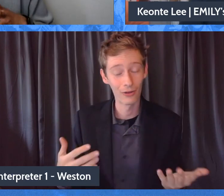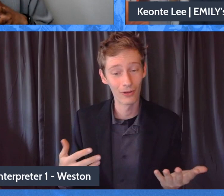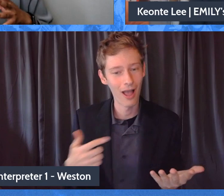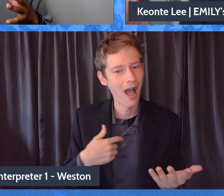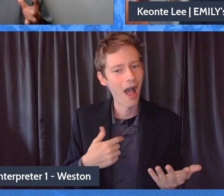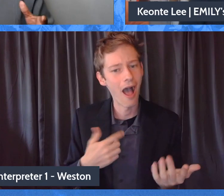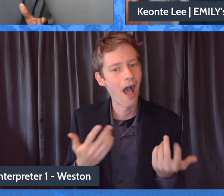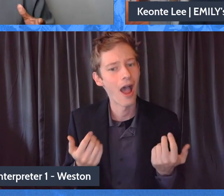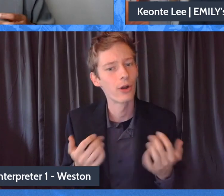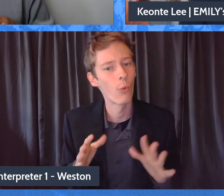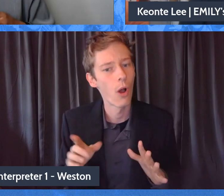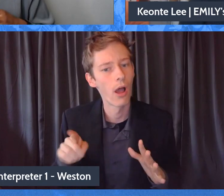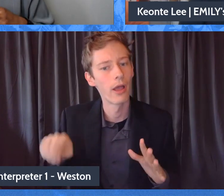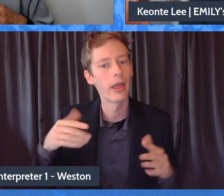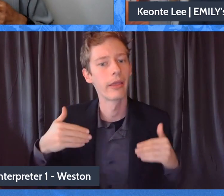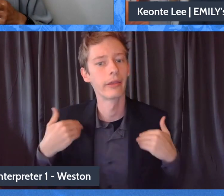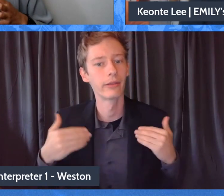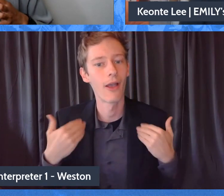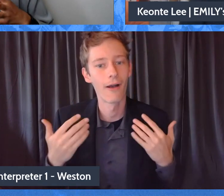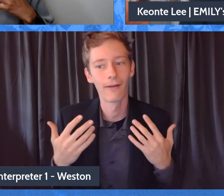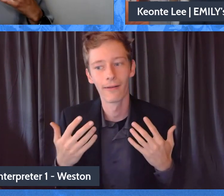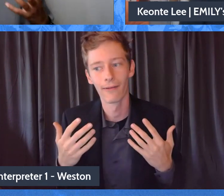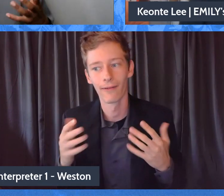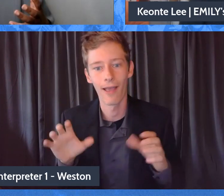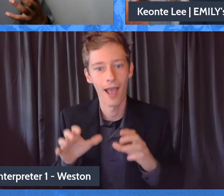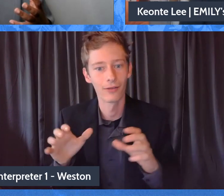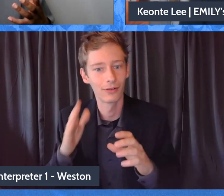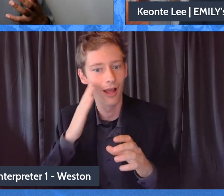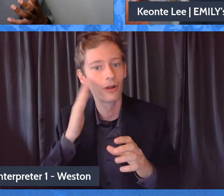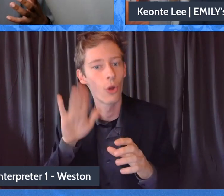to know that EMILY's List is their, it can be their political home